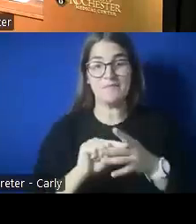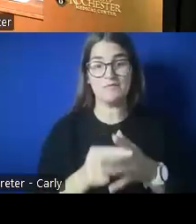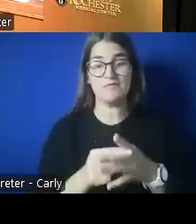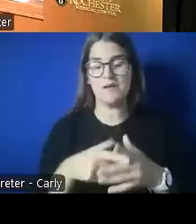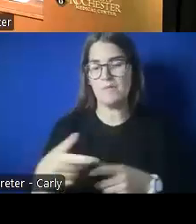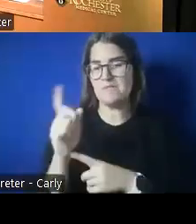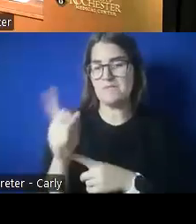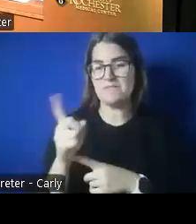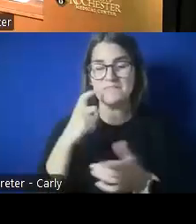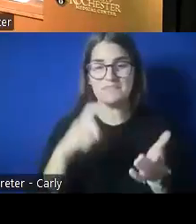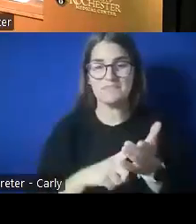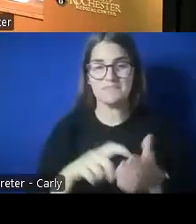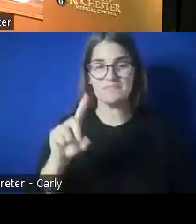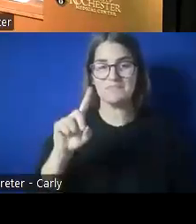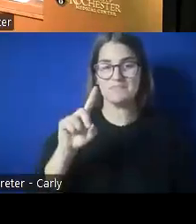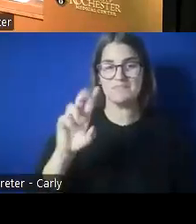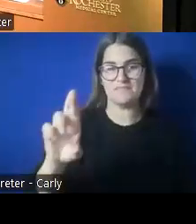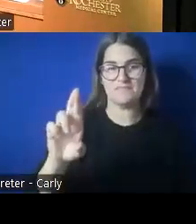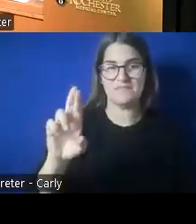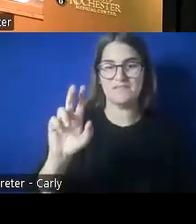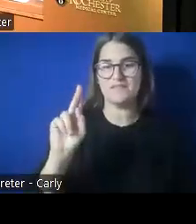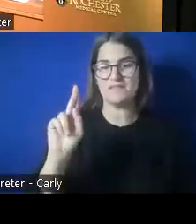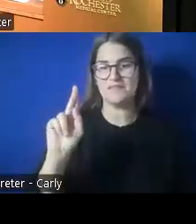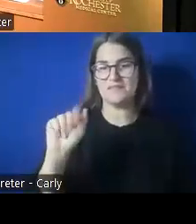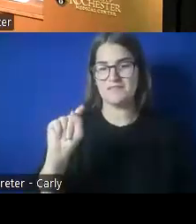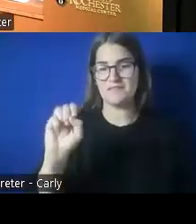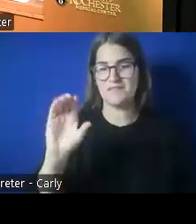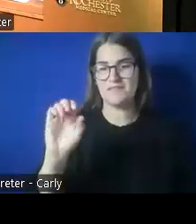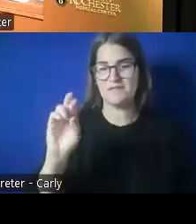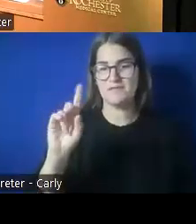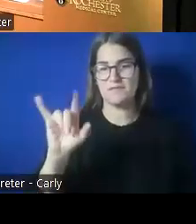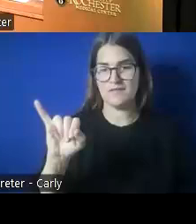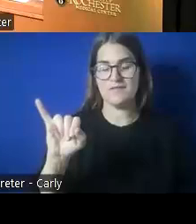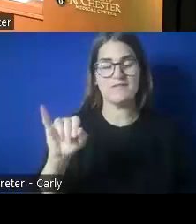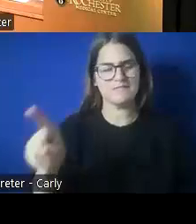to acknowledge Dr Kate ceruli while Dr surui is well known as an internationally respected